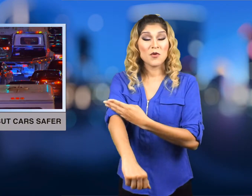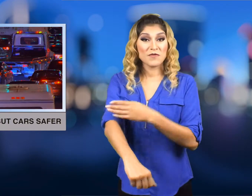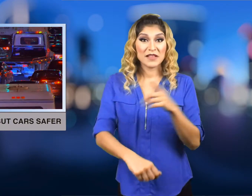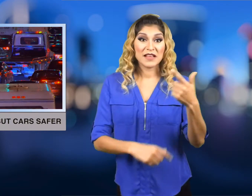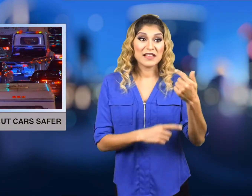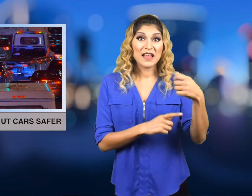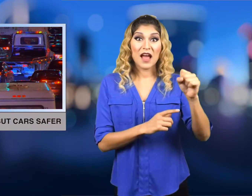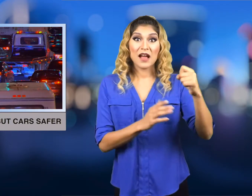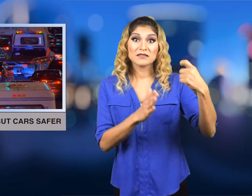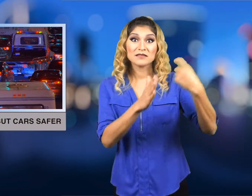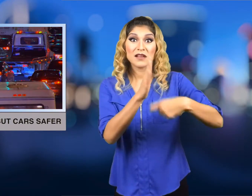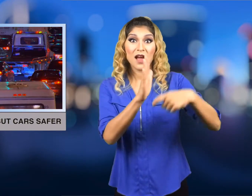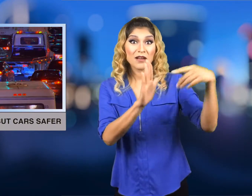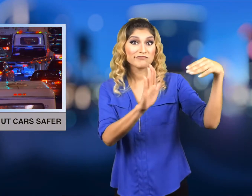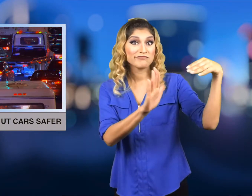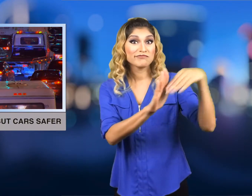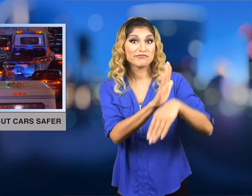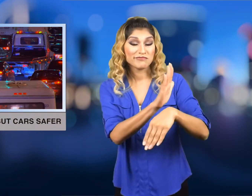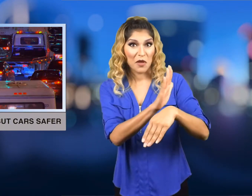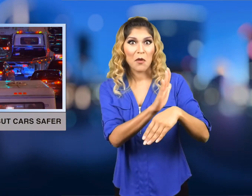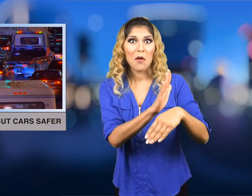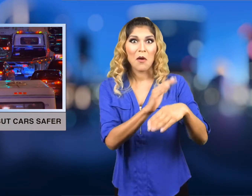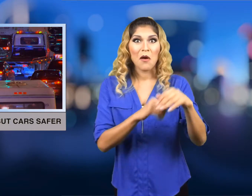A decrease in gas prices